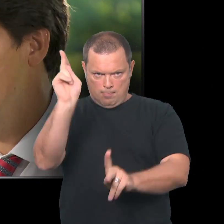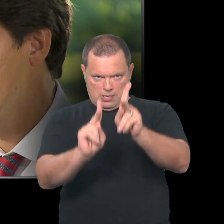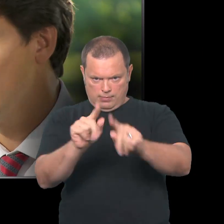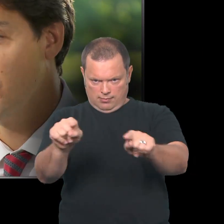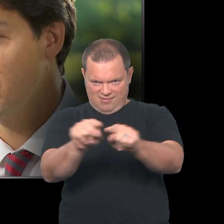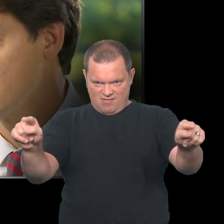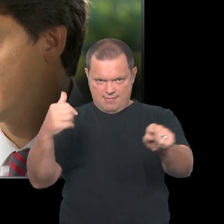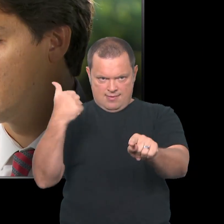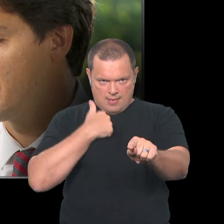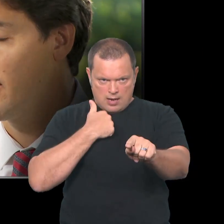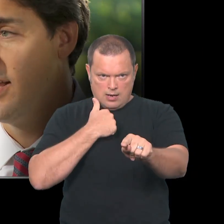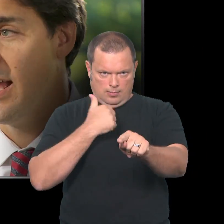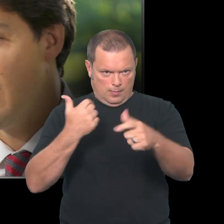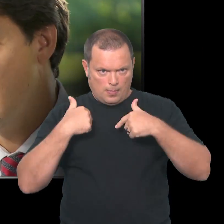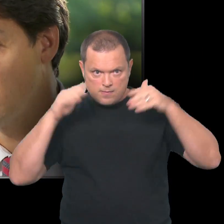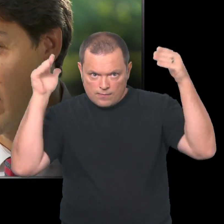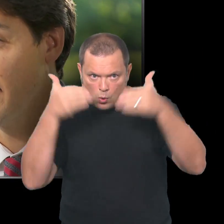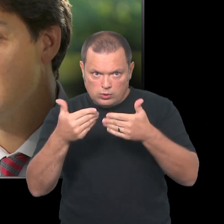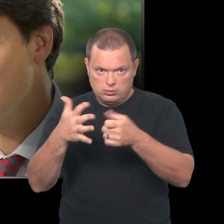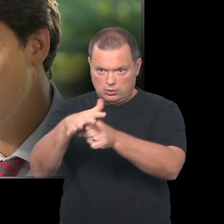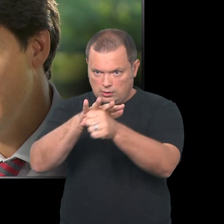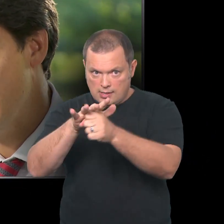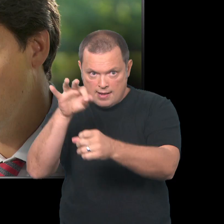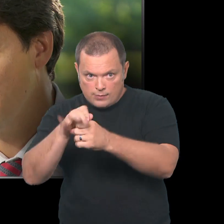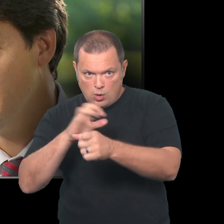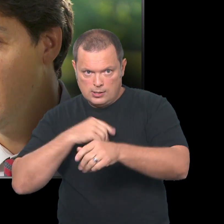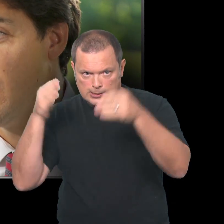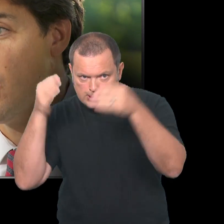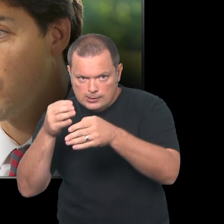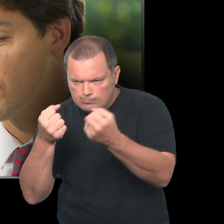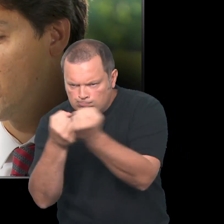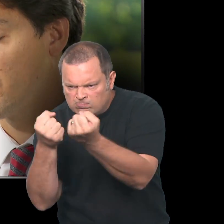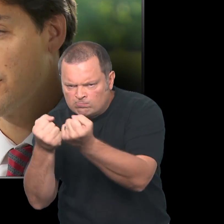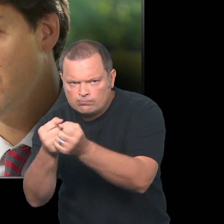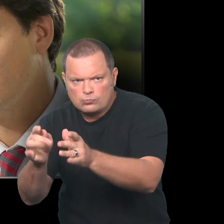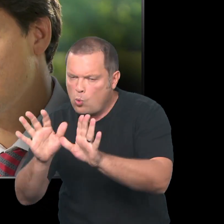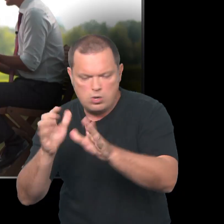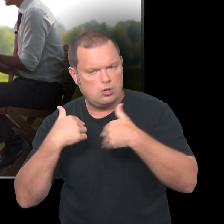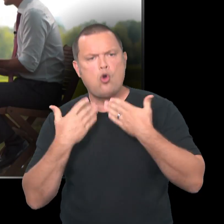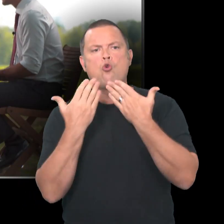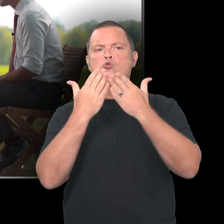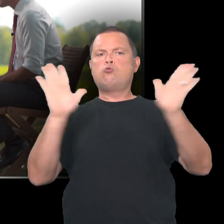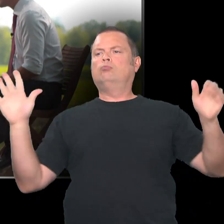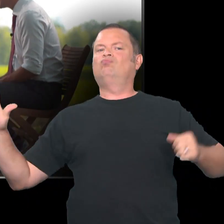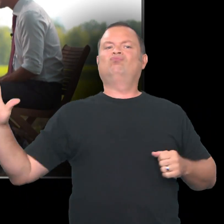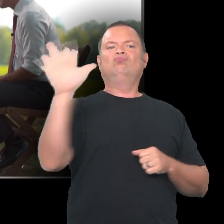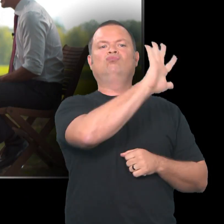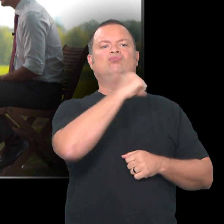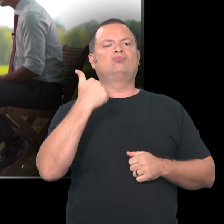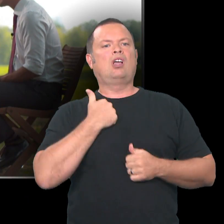Because we're focused on the things that actually are going to matter to Canadians. We are not focused on helping ridings that we need help in.